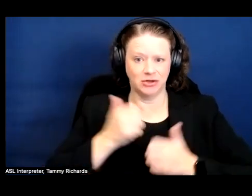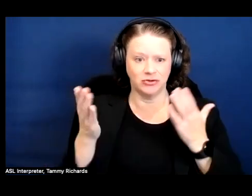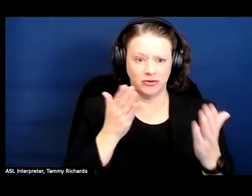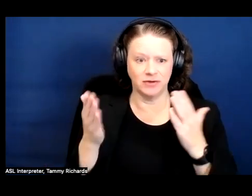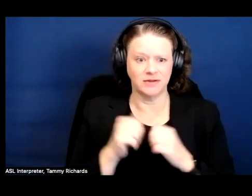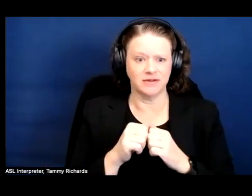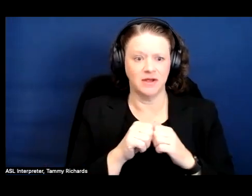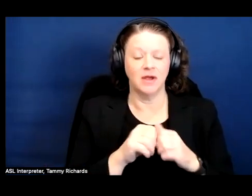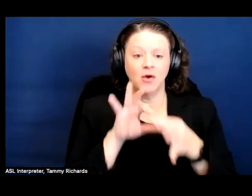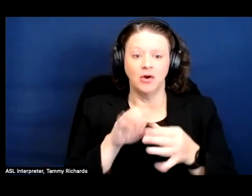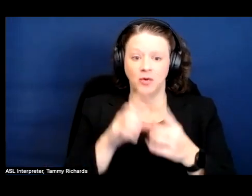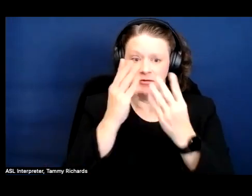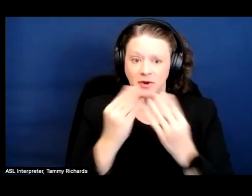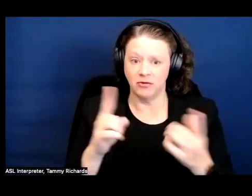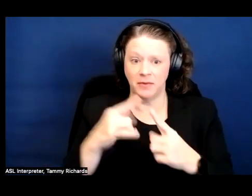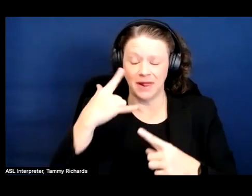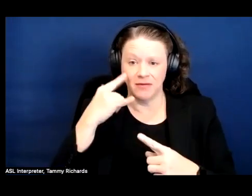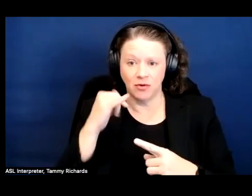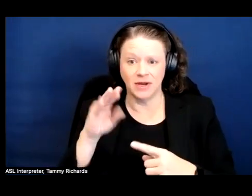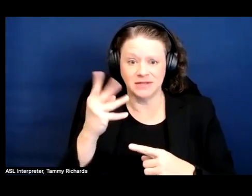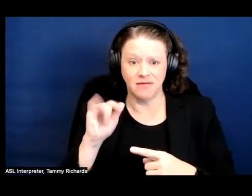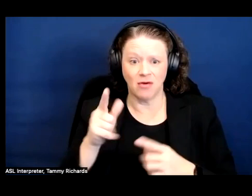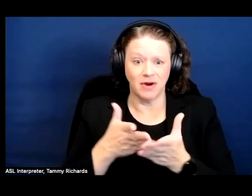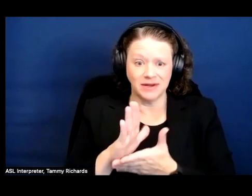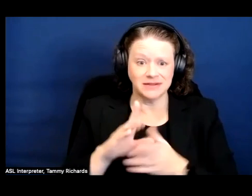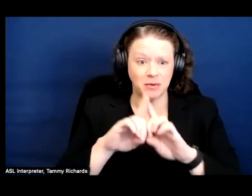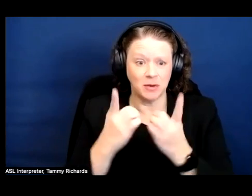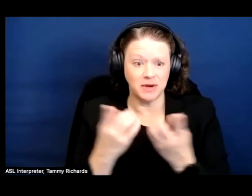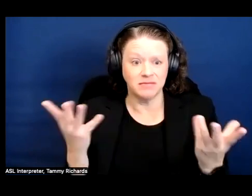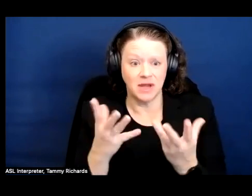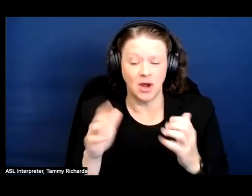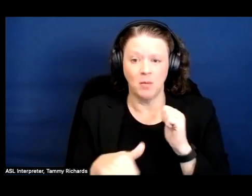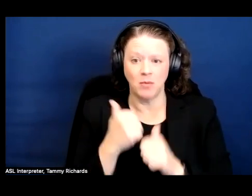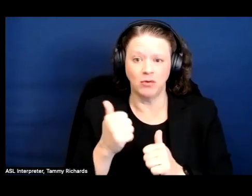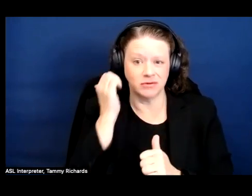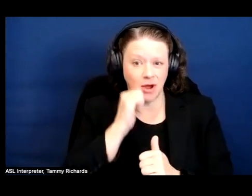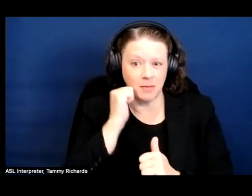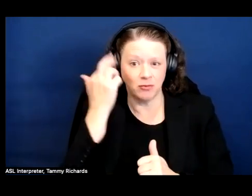or connection between the individual's disability and the assistance the animal provides.